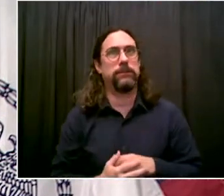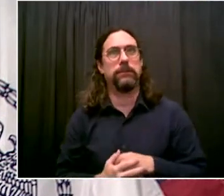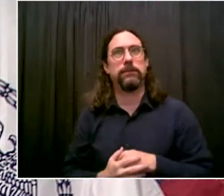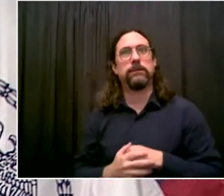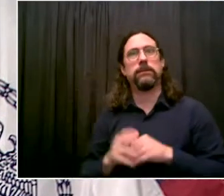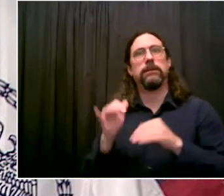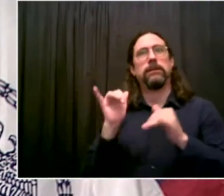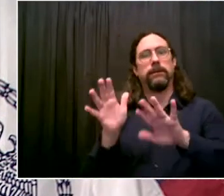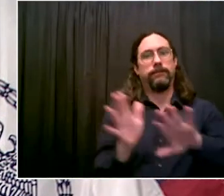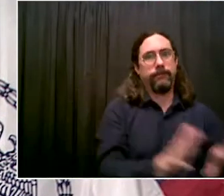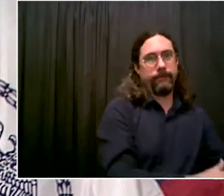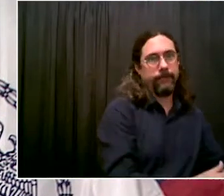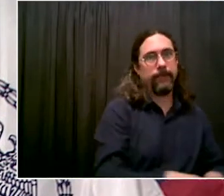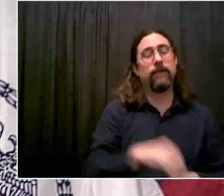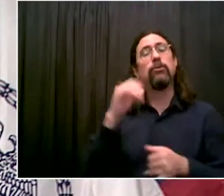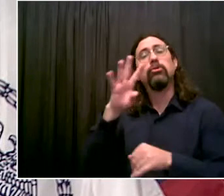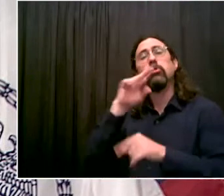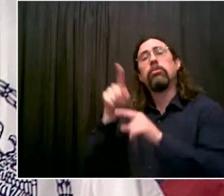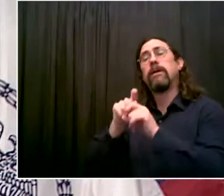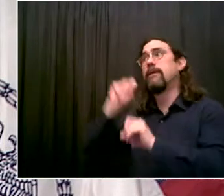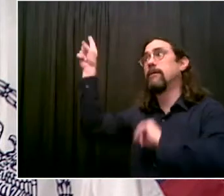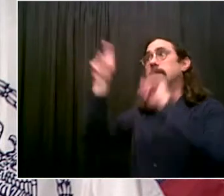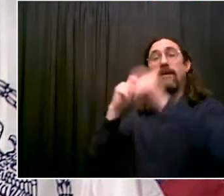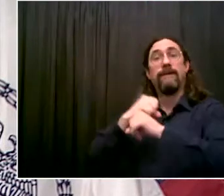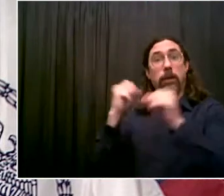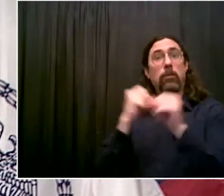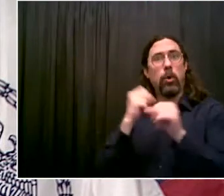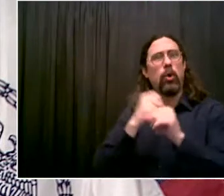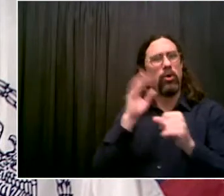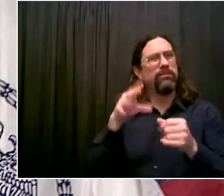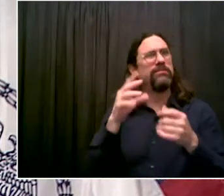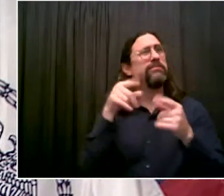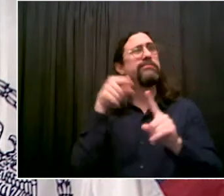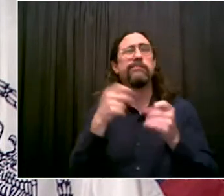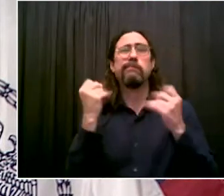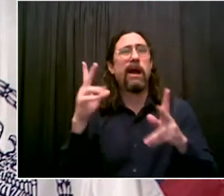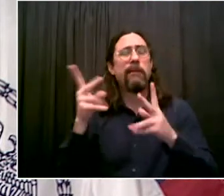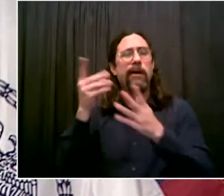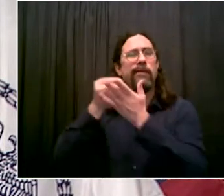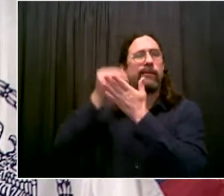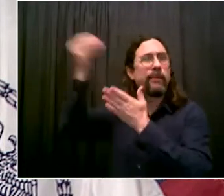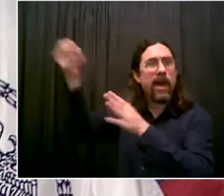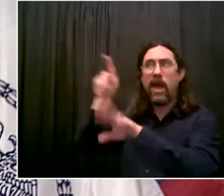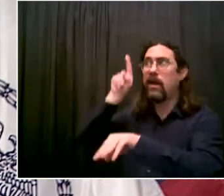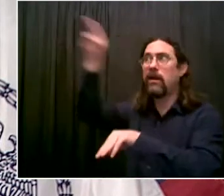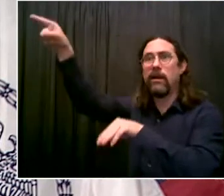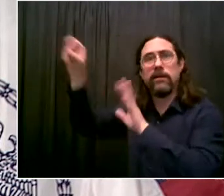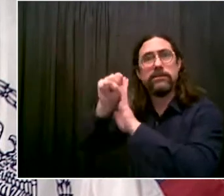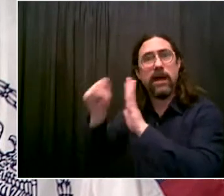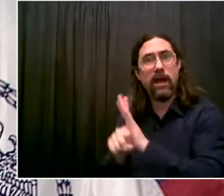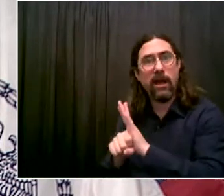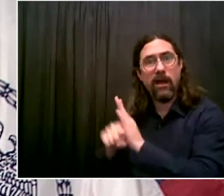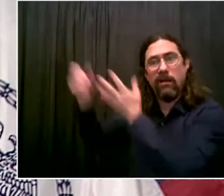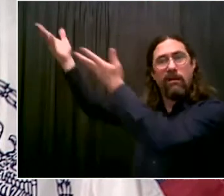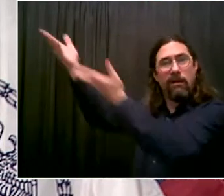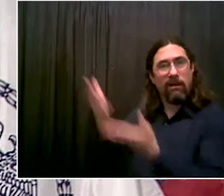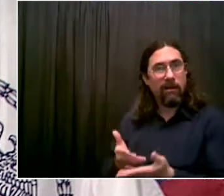INTO THE CITY. THAT IS ALREADY UNDERWAY. GO AHEAD JEFF. Reporter: DEMRAOCTIC PRIMARY IS IN